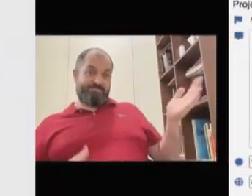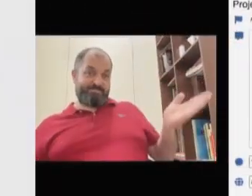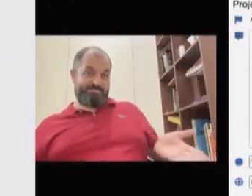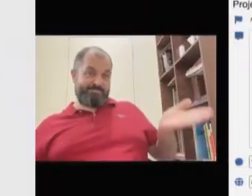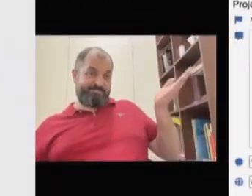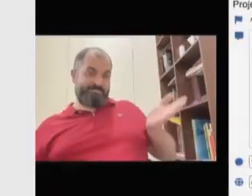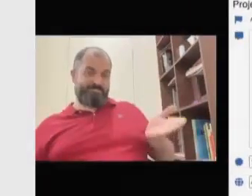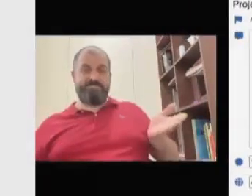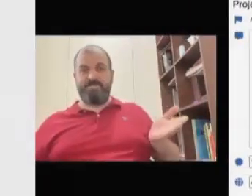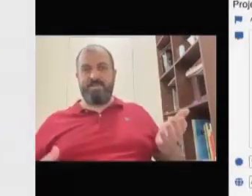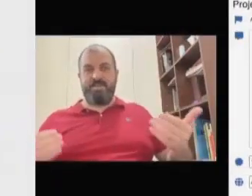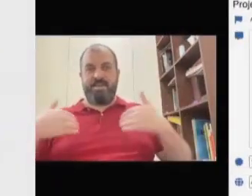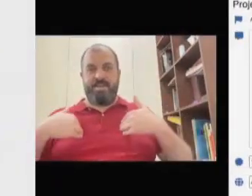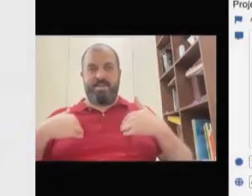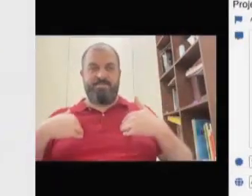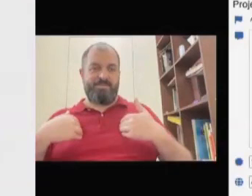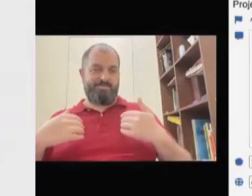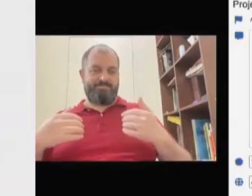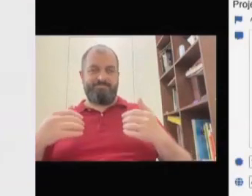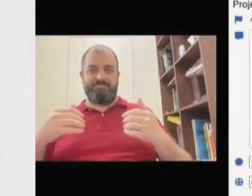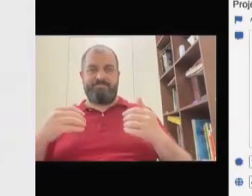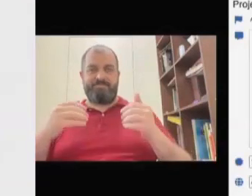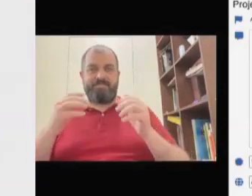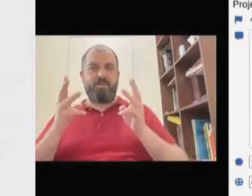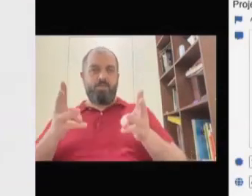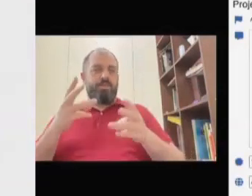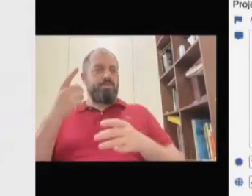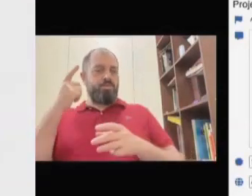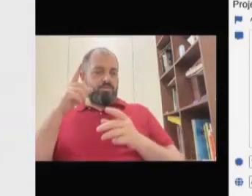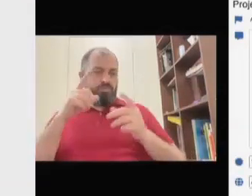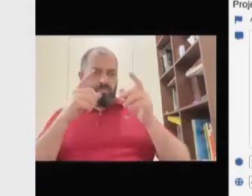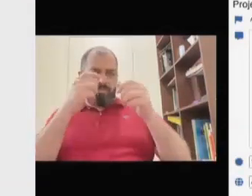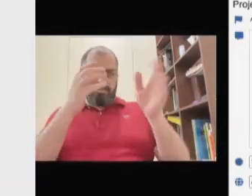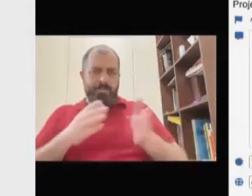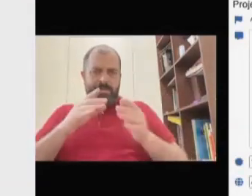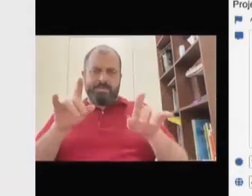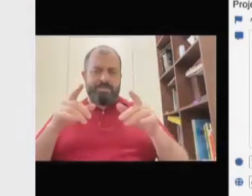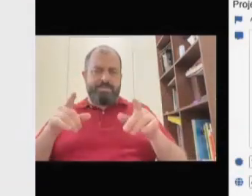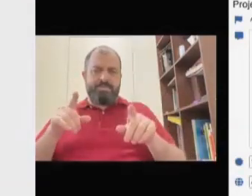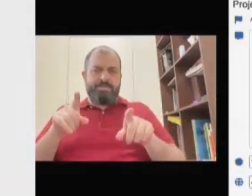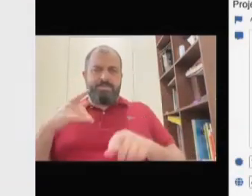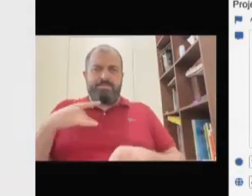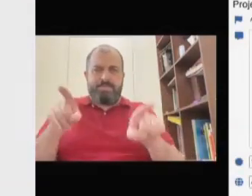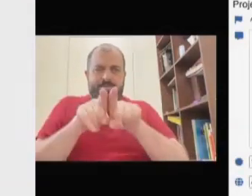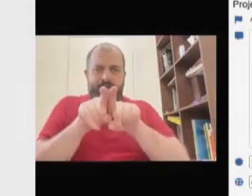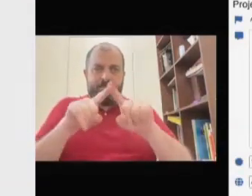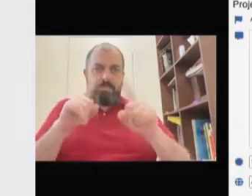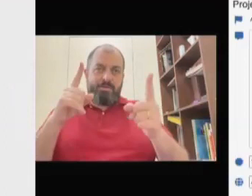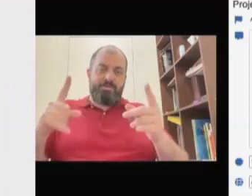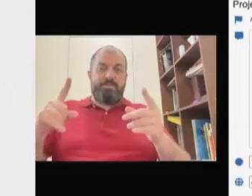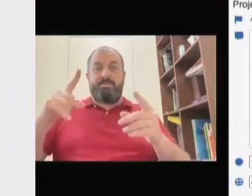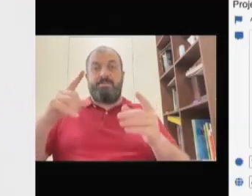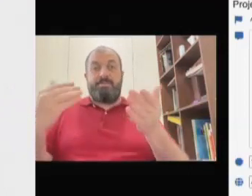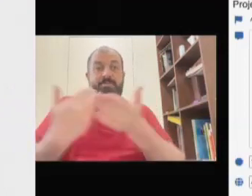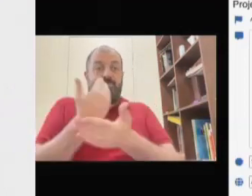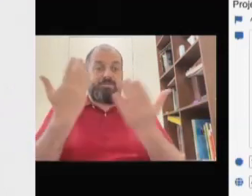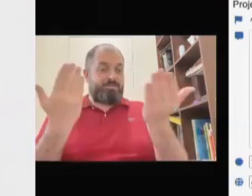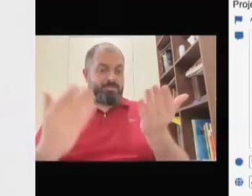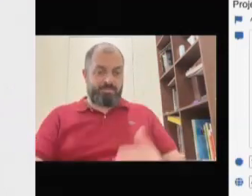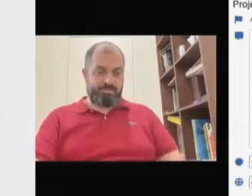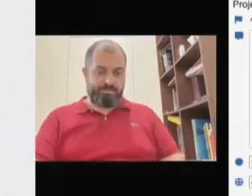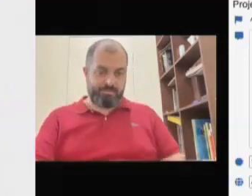So the screen that you're looking at here.